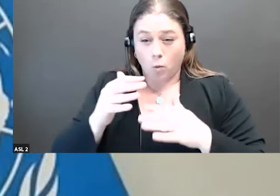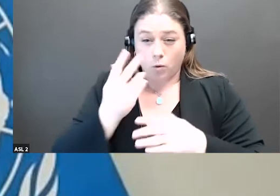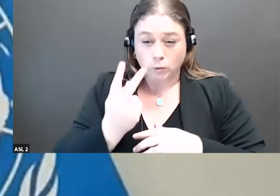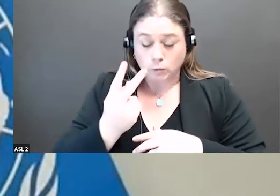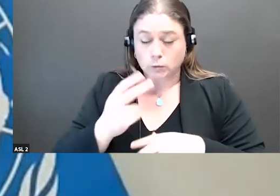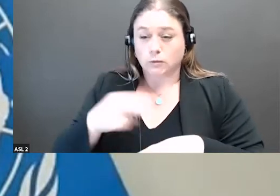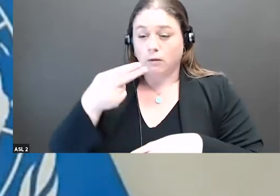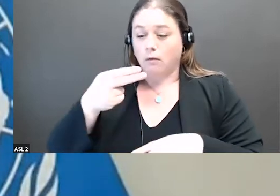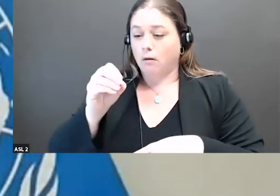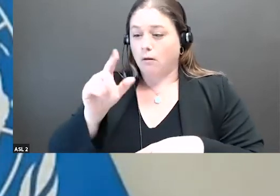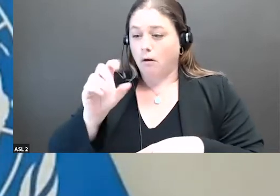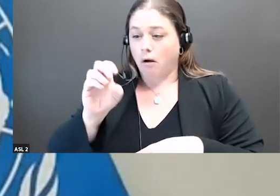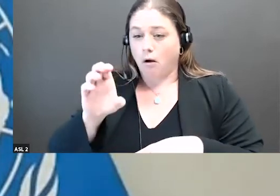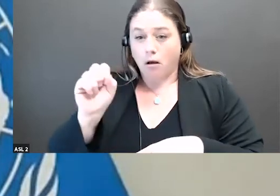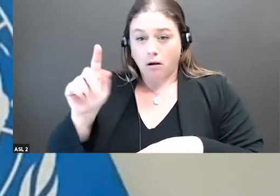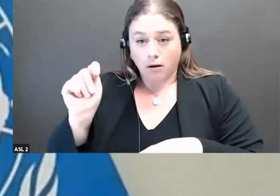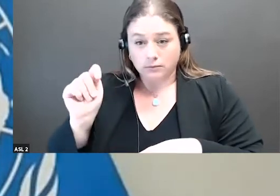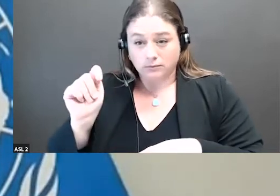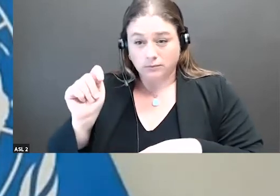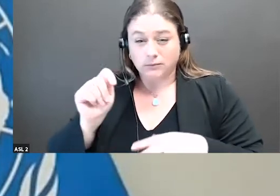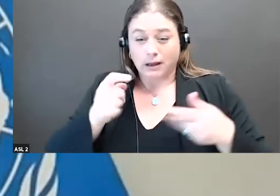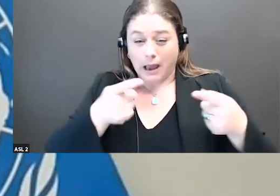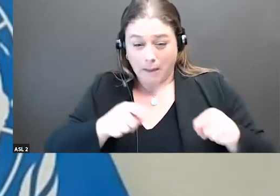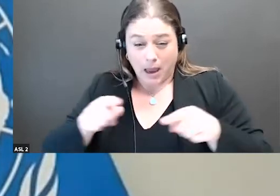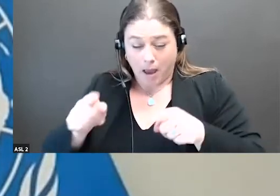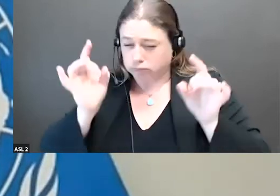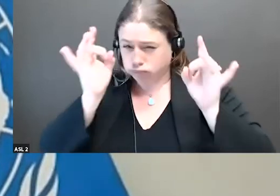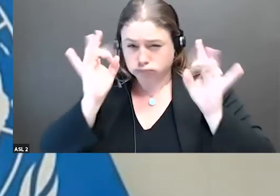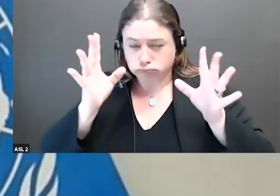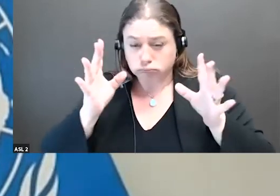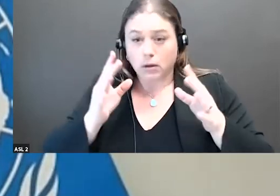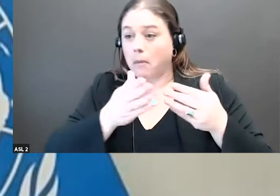of these terrible events was the formation of the UN and especially the approval of the